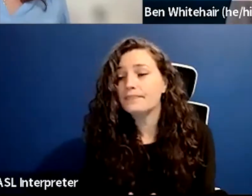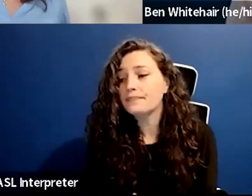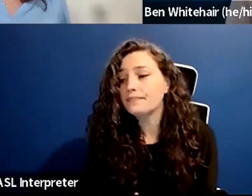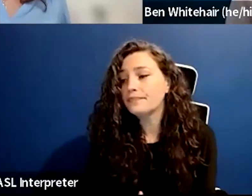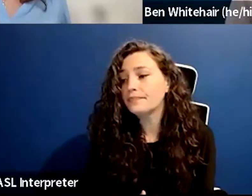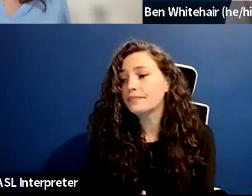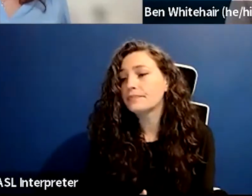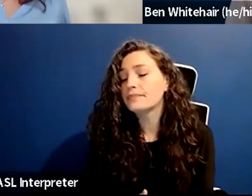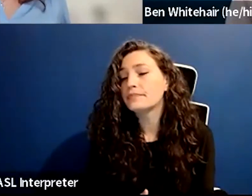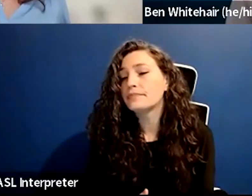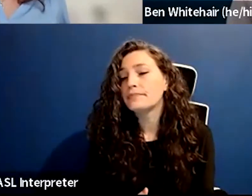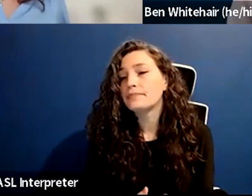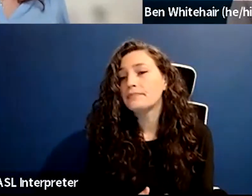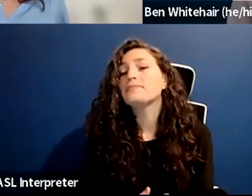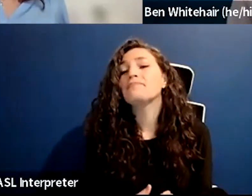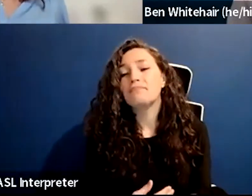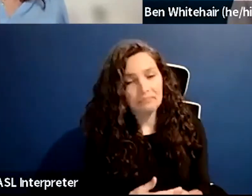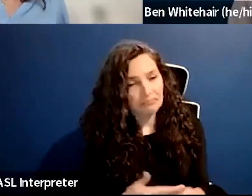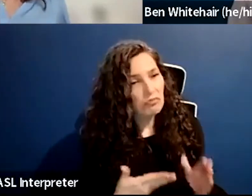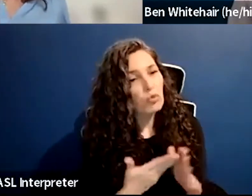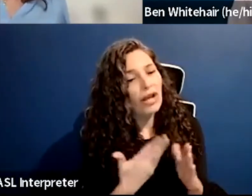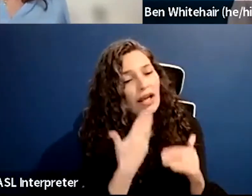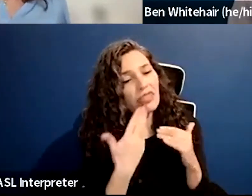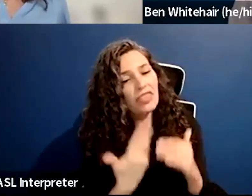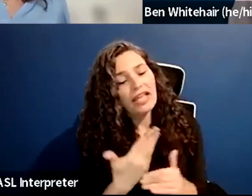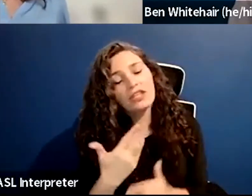Right on. Sue-Anne, thank you so much for going through that.